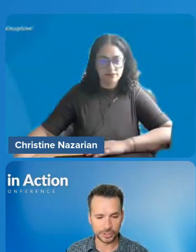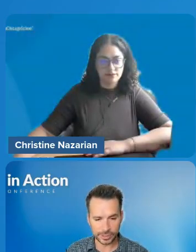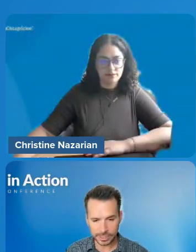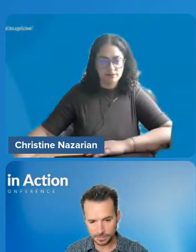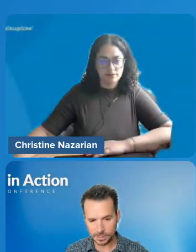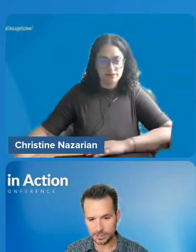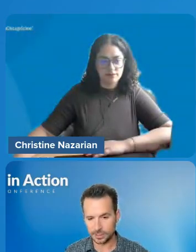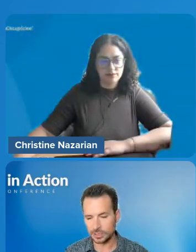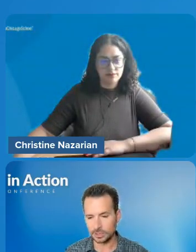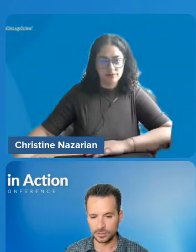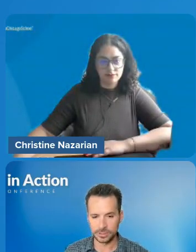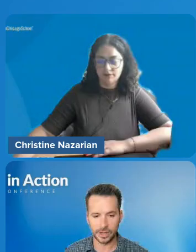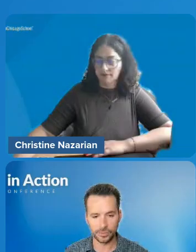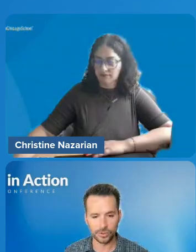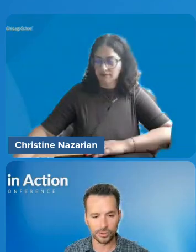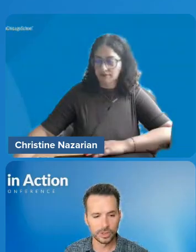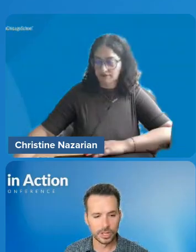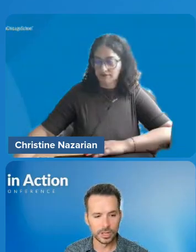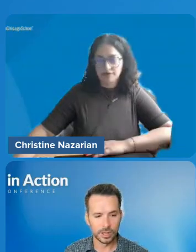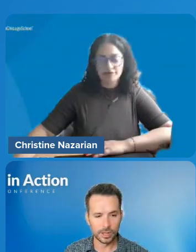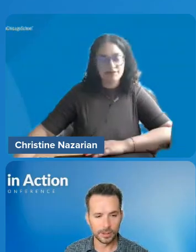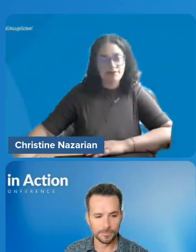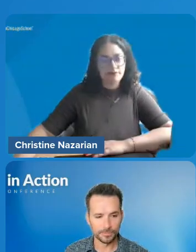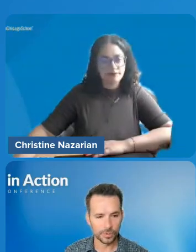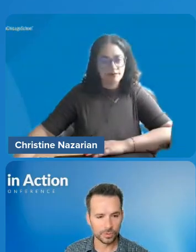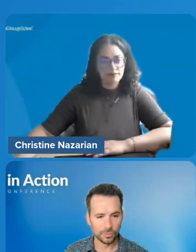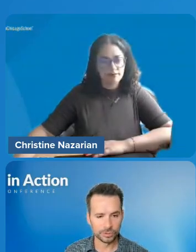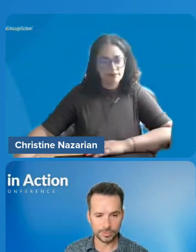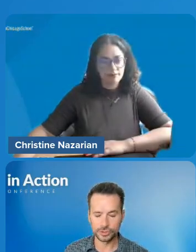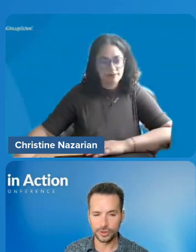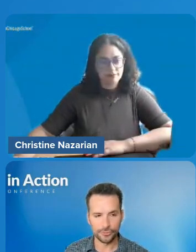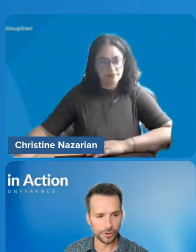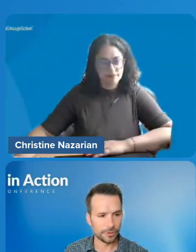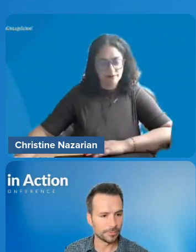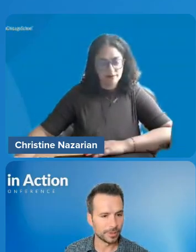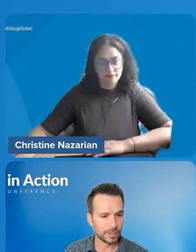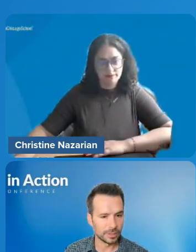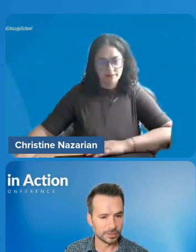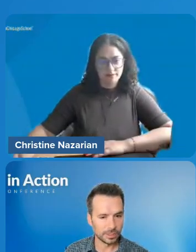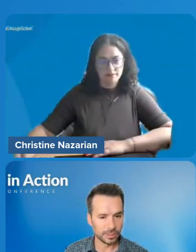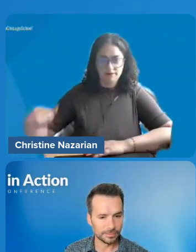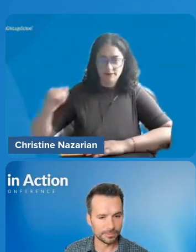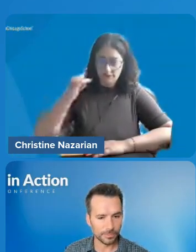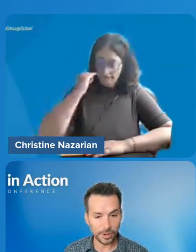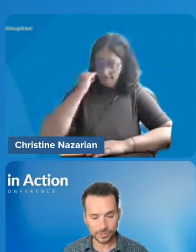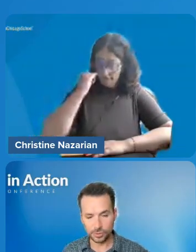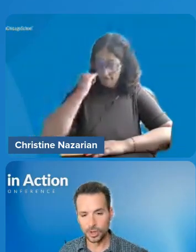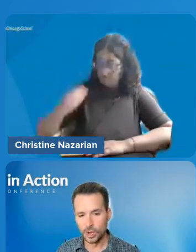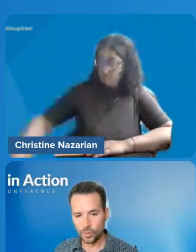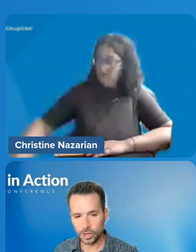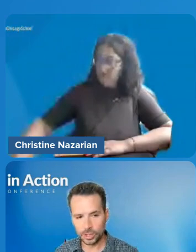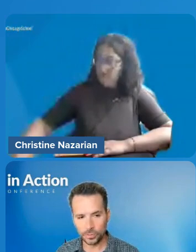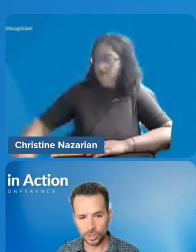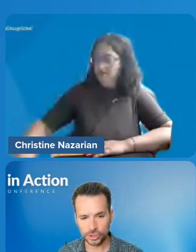And that's the piece that Dr. Nazarian will demonstrate for you. All right. So we're going to show,